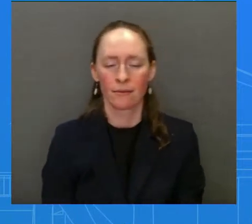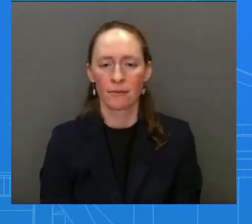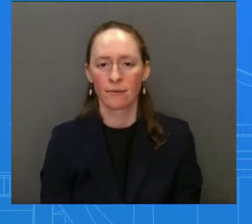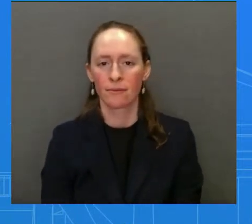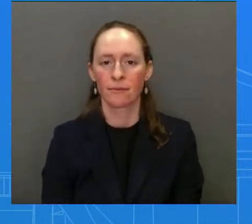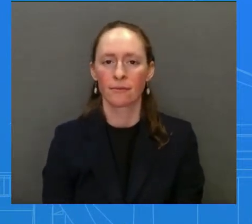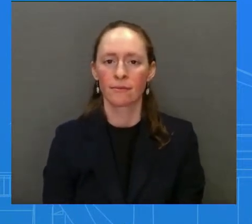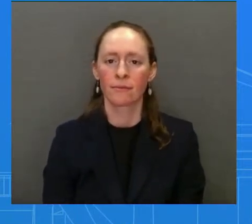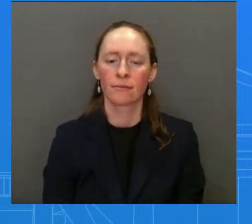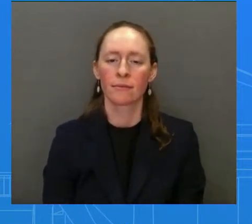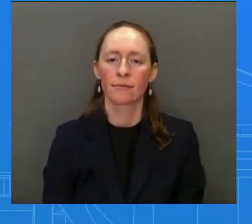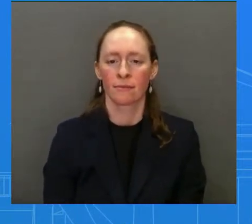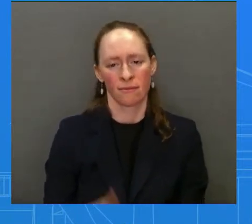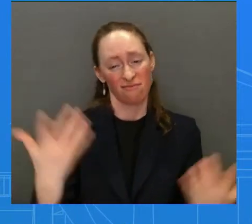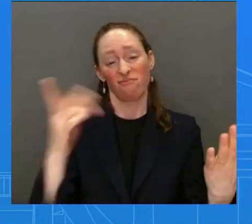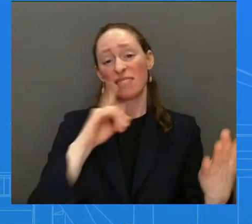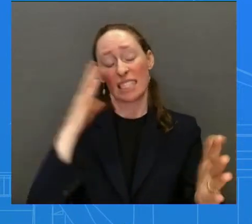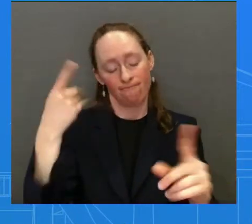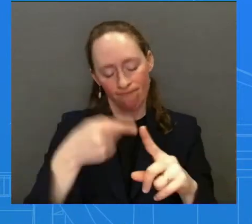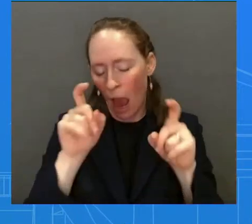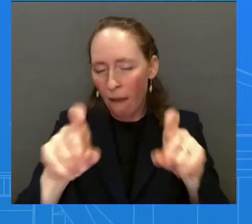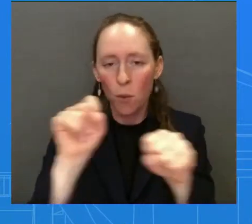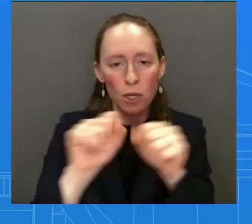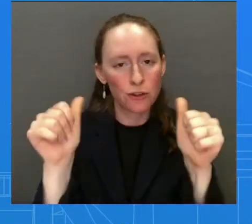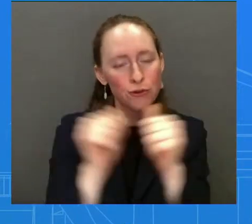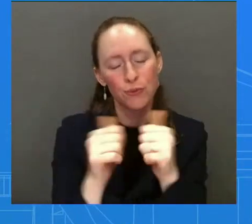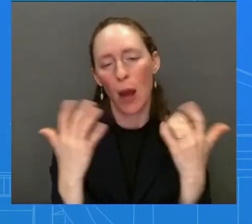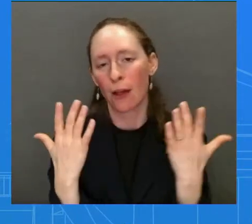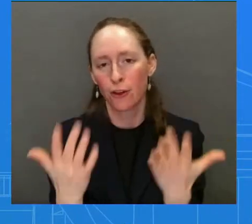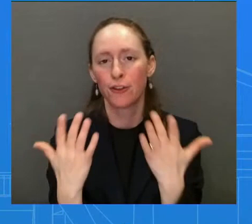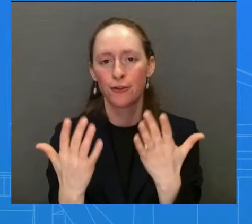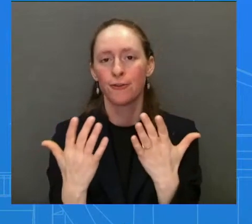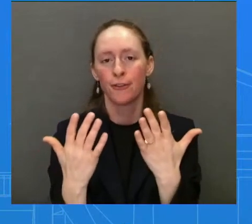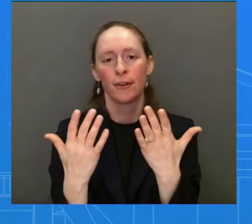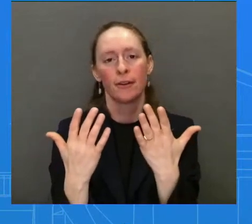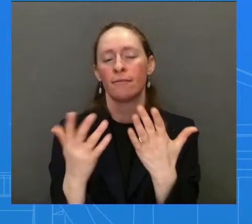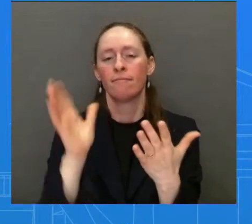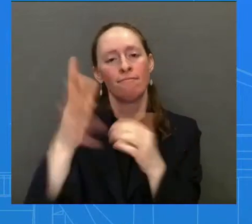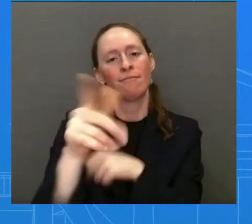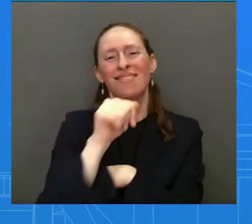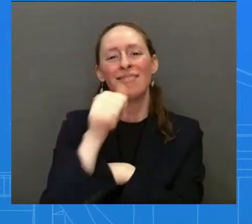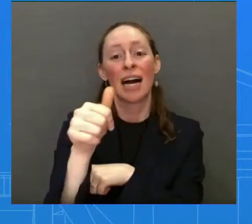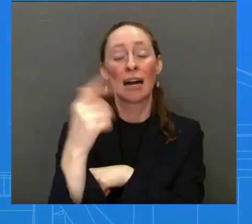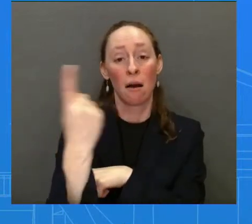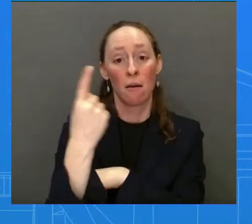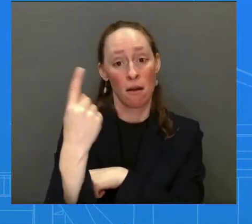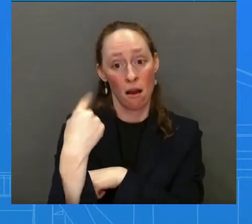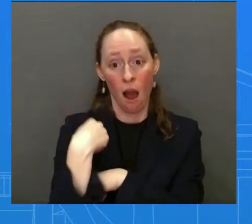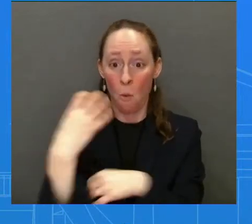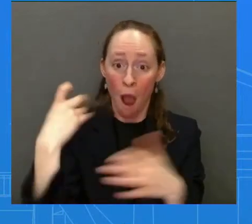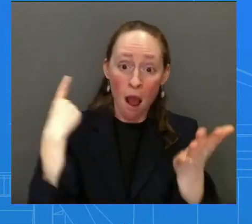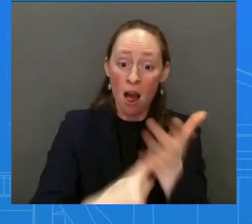this is not something I want to do, and I'm sure this is not what all of you want to cover is these types of shootings over and over and over again.